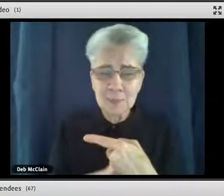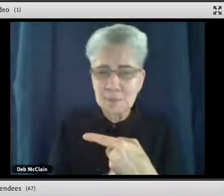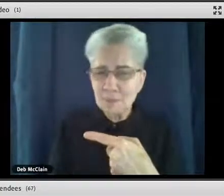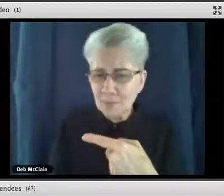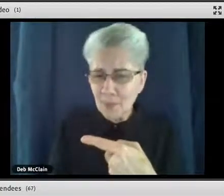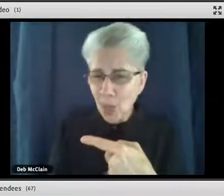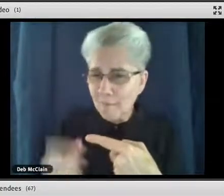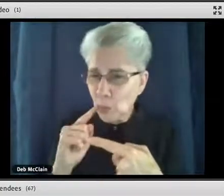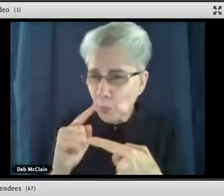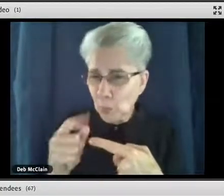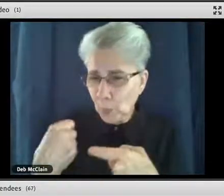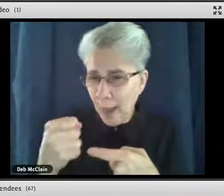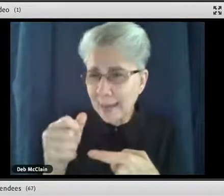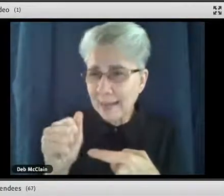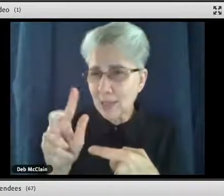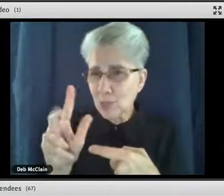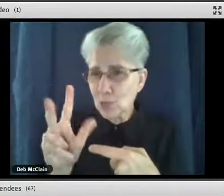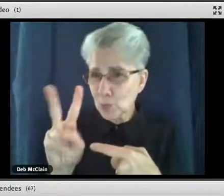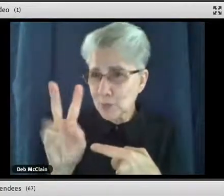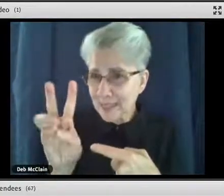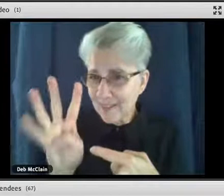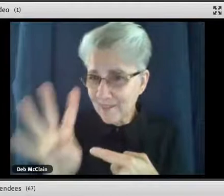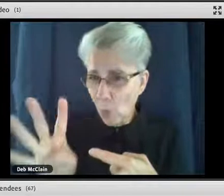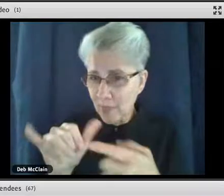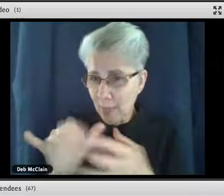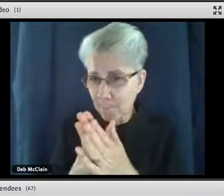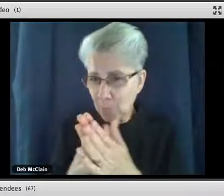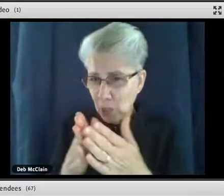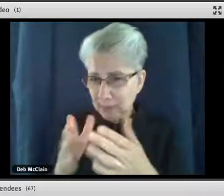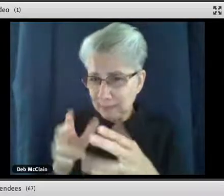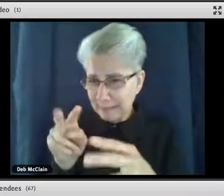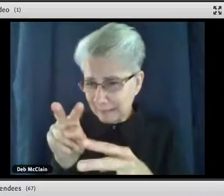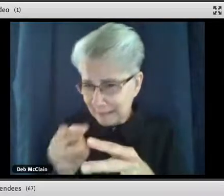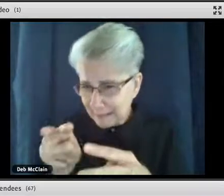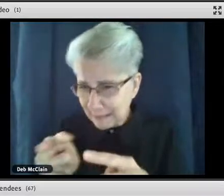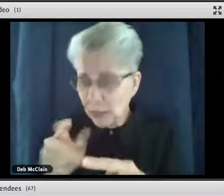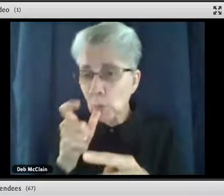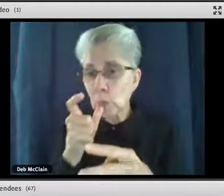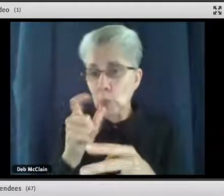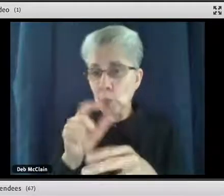So if we were creating, like, the 264 fields for this book,